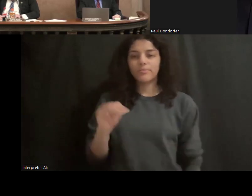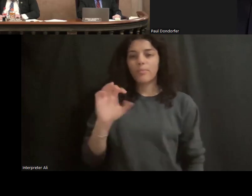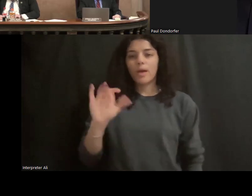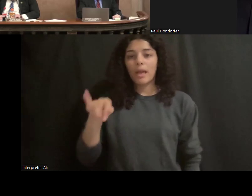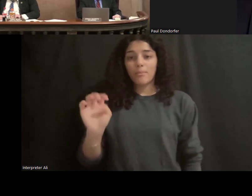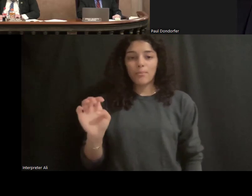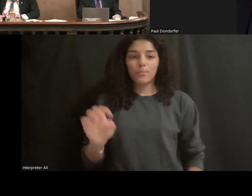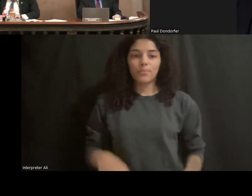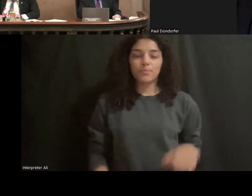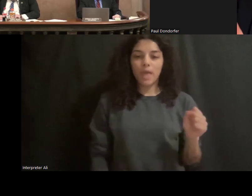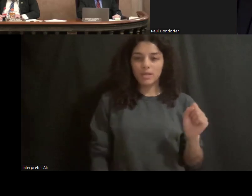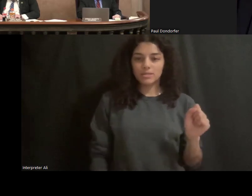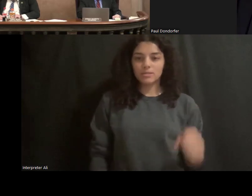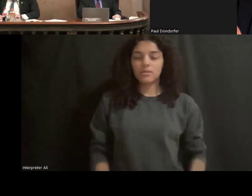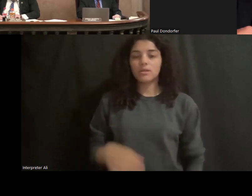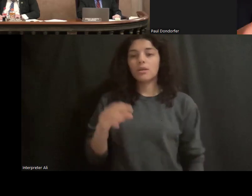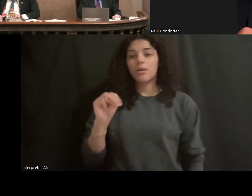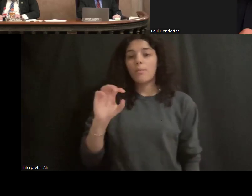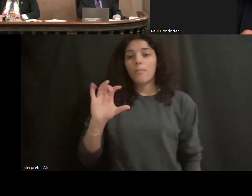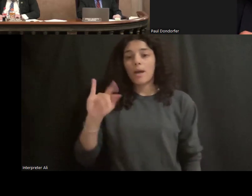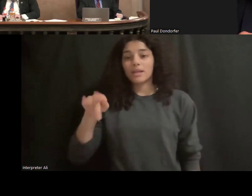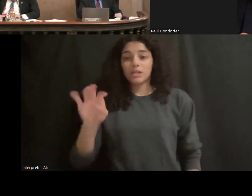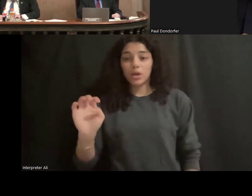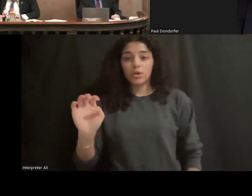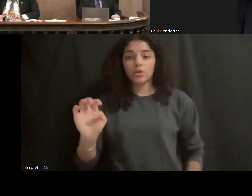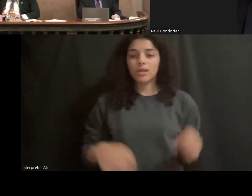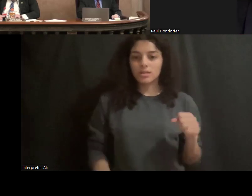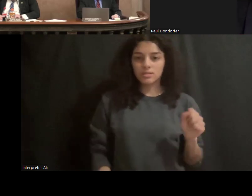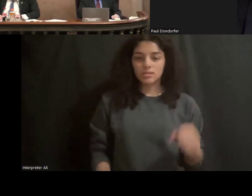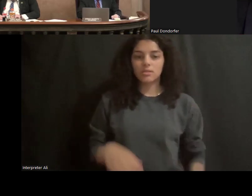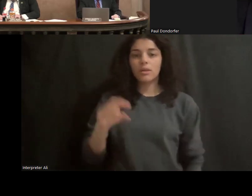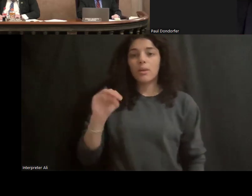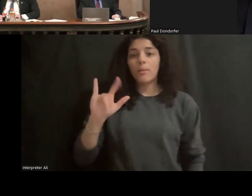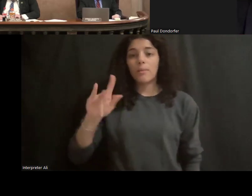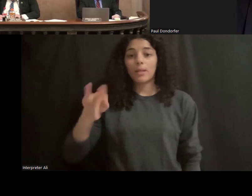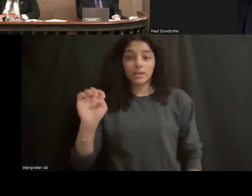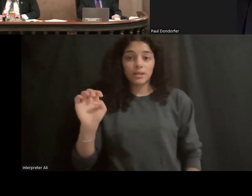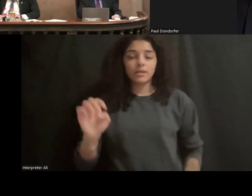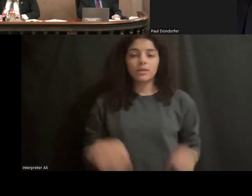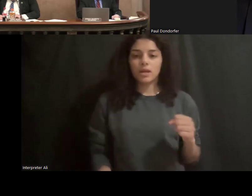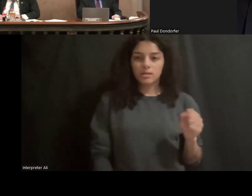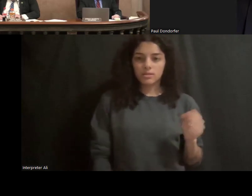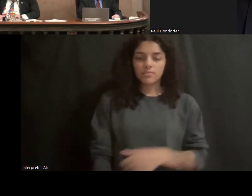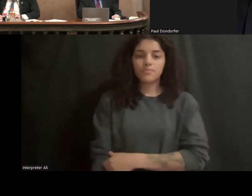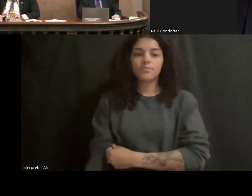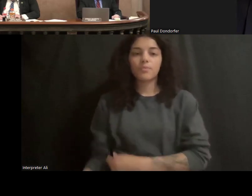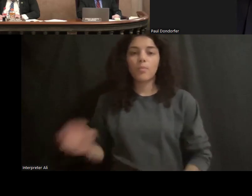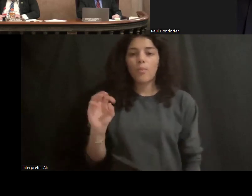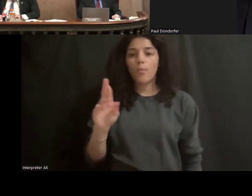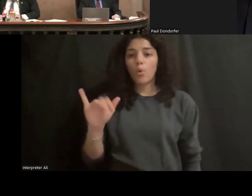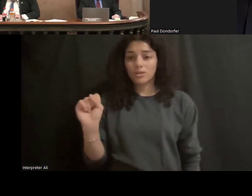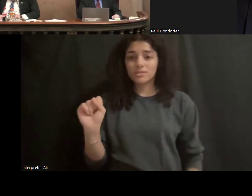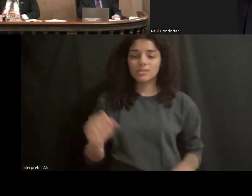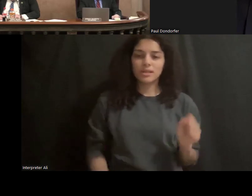Mr McCabe votes yes Miss McIntyre Miss McIntyre votes yes Mr Morris yes Mr Morris vote yes Mr